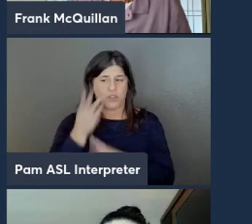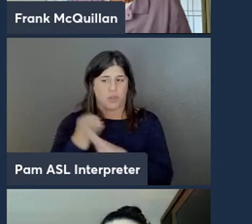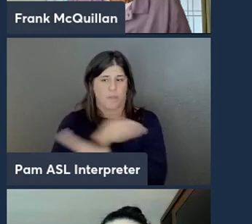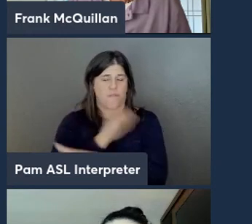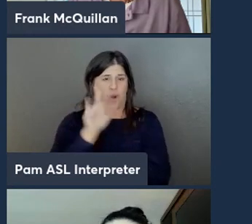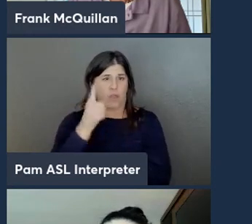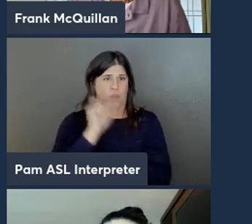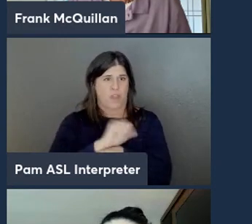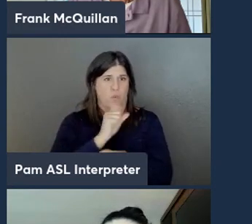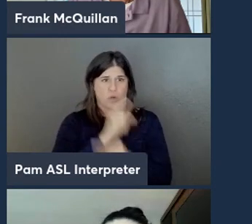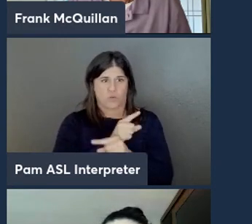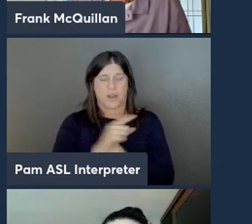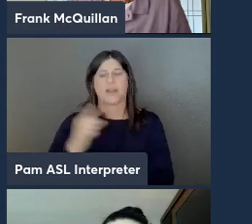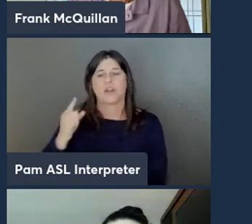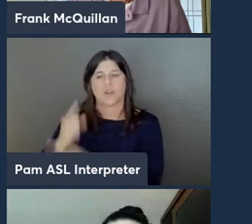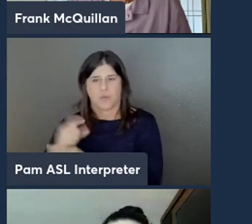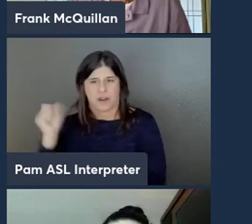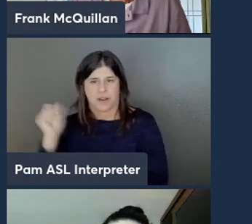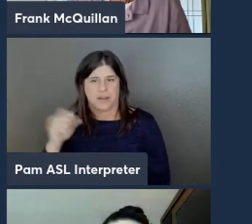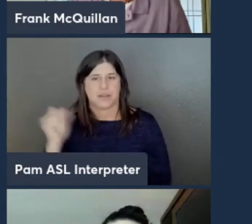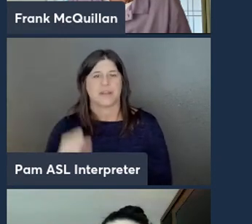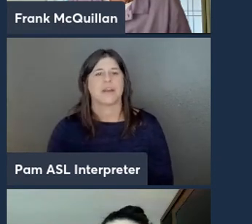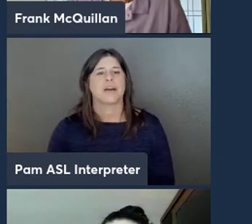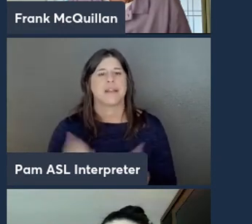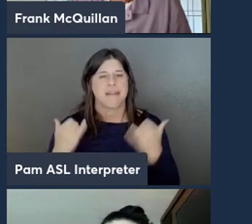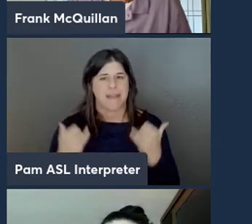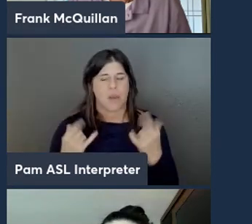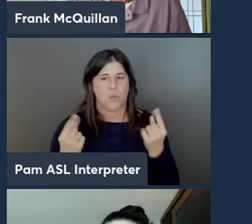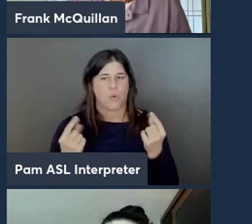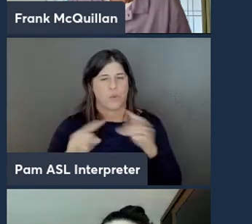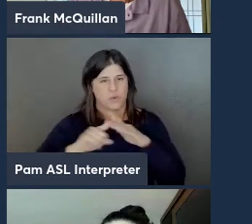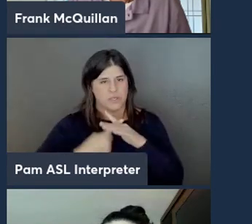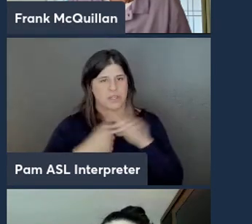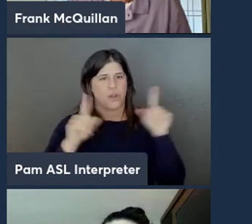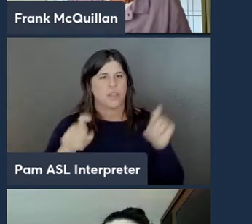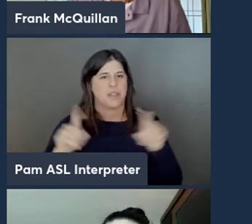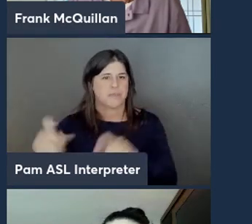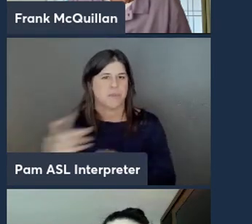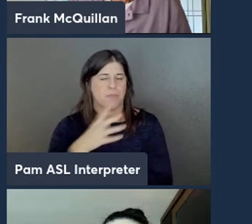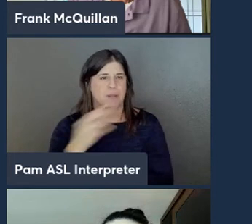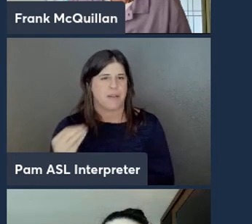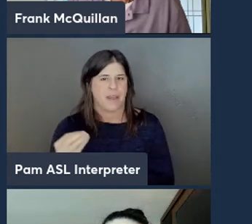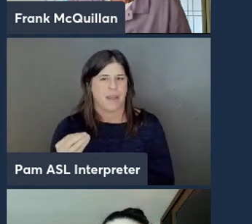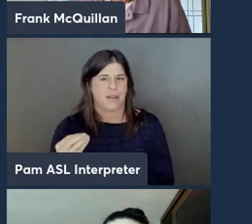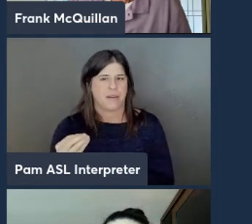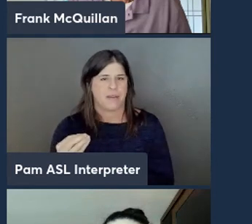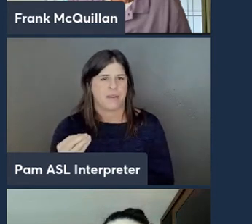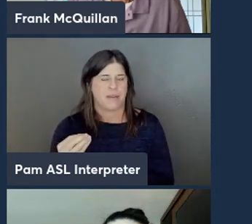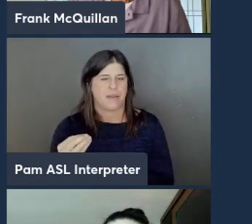Correct, so all we do now is we just start this experiment, and so as your customer starts to,